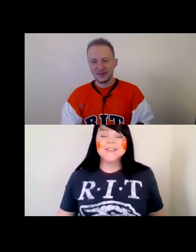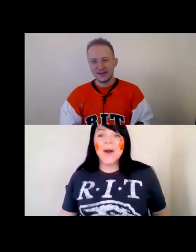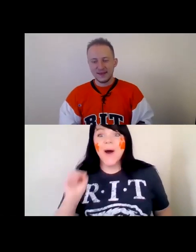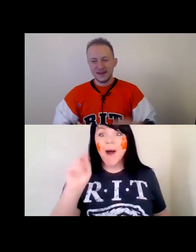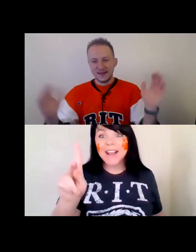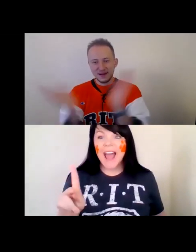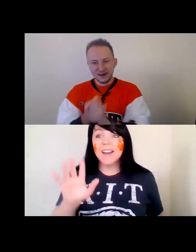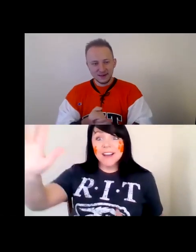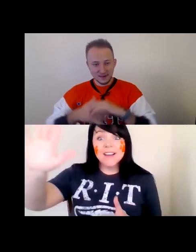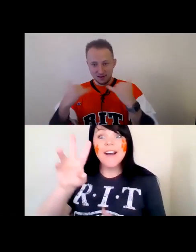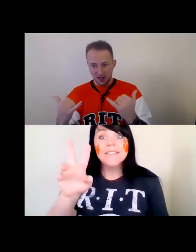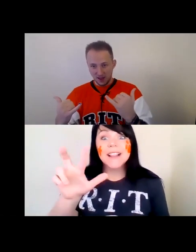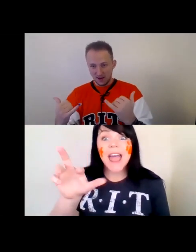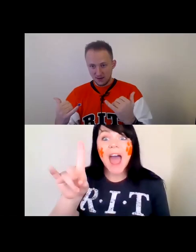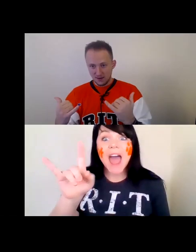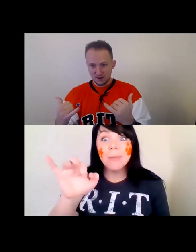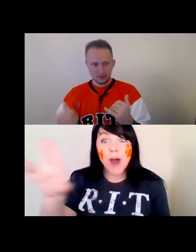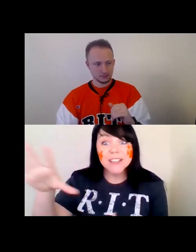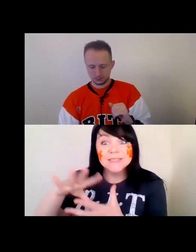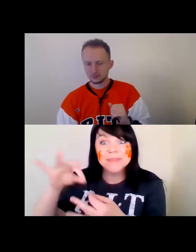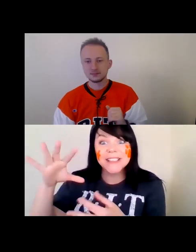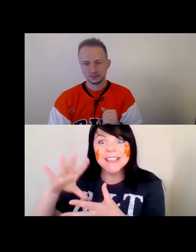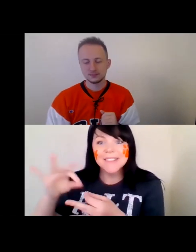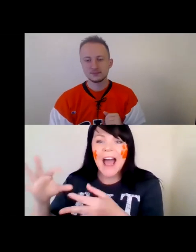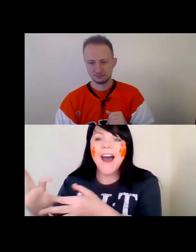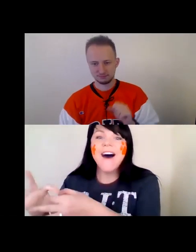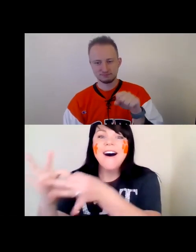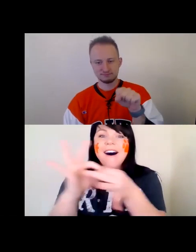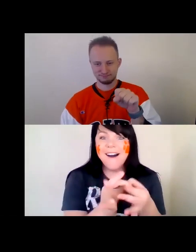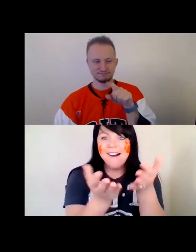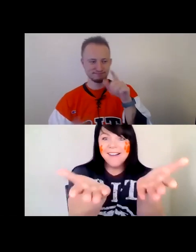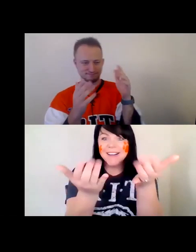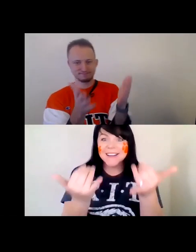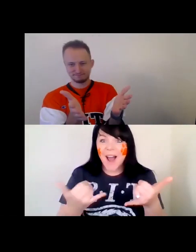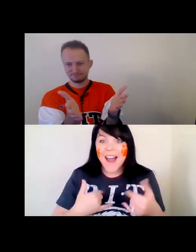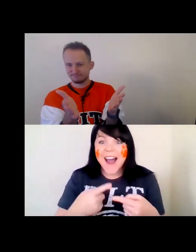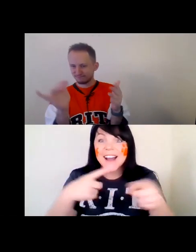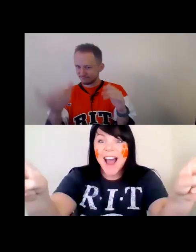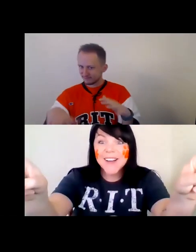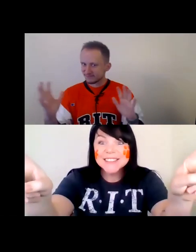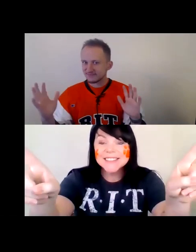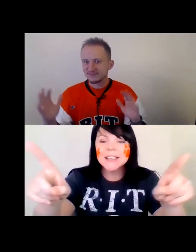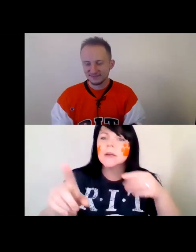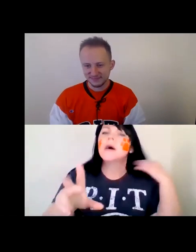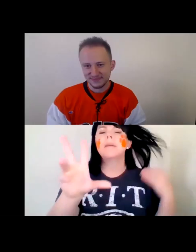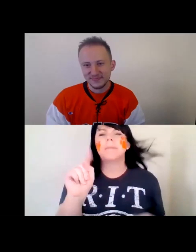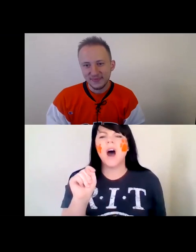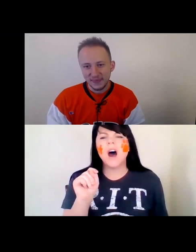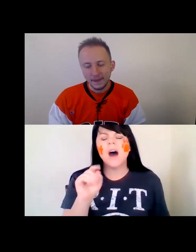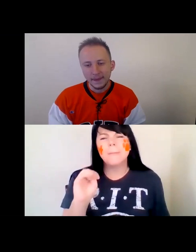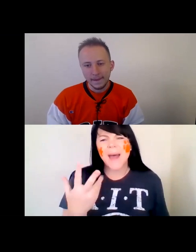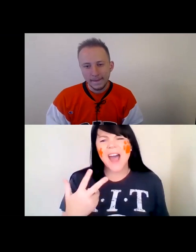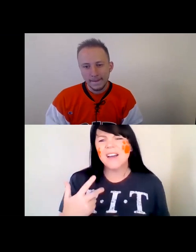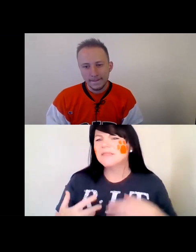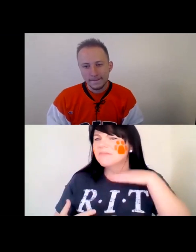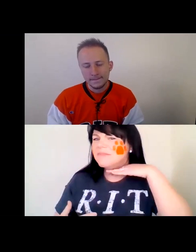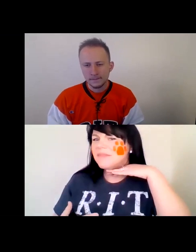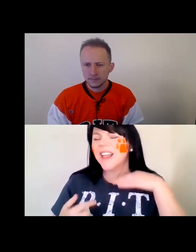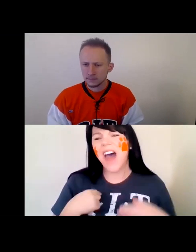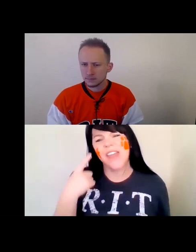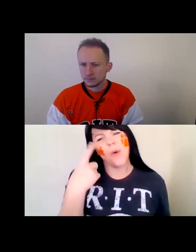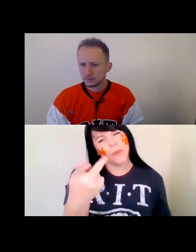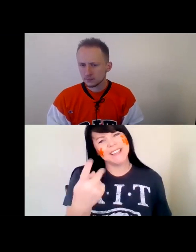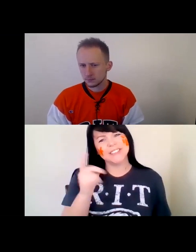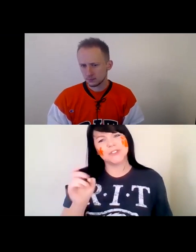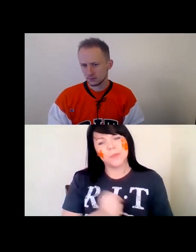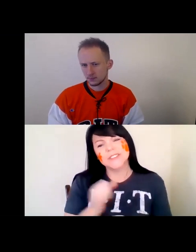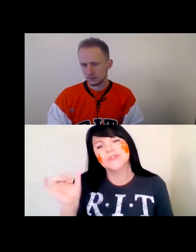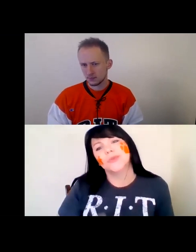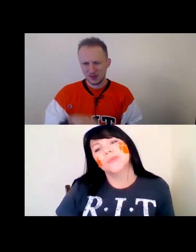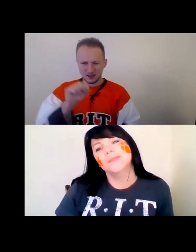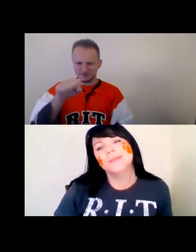Michelle: Vladimir's spirit connects to, our next announcement, but Matt, I think we should win Most Spirited, too.